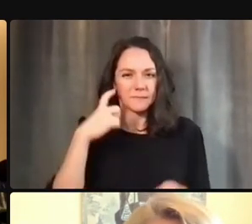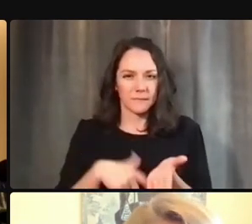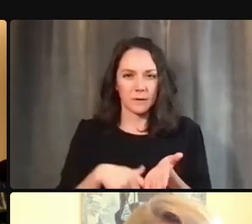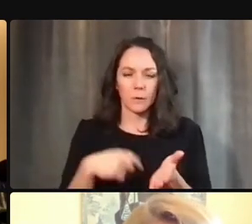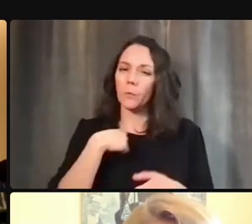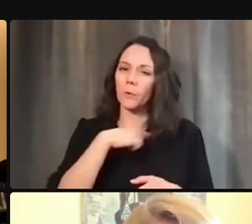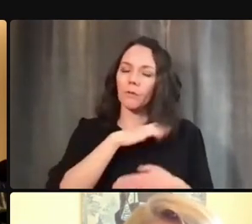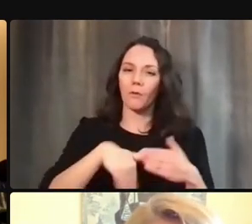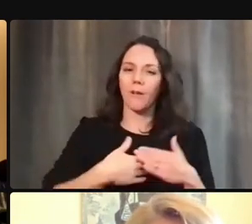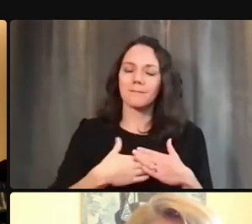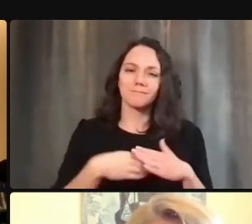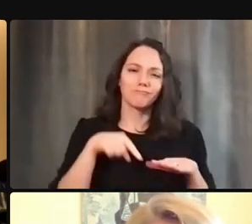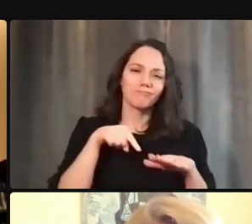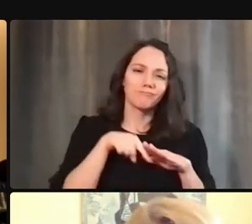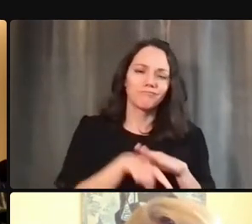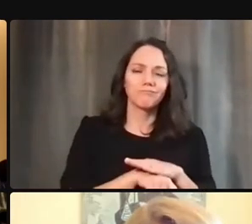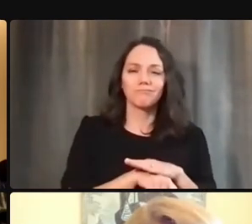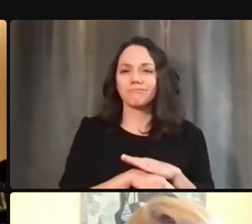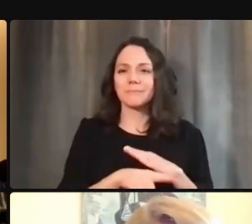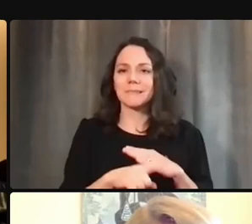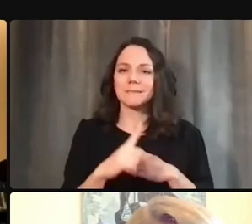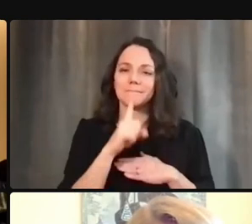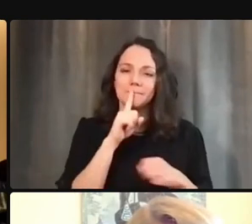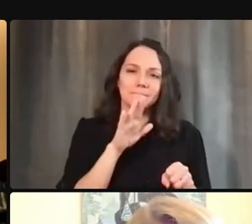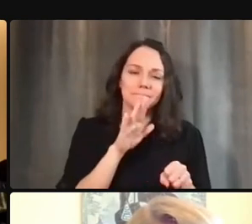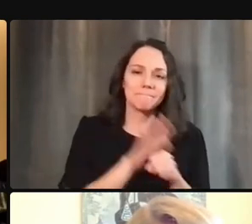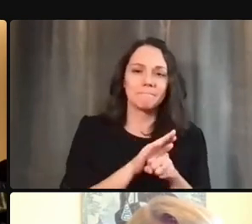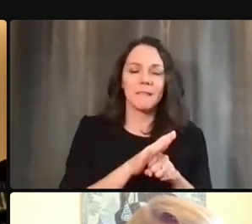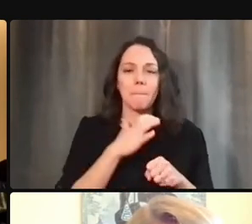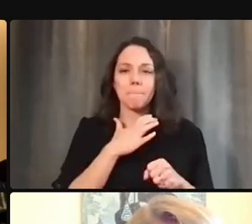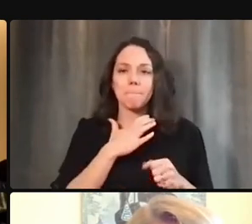committed and impassioned about this work but I think the best that we can do is